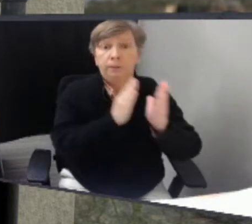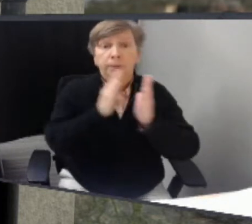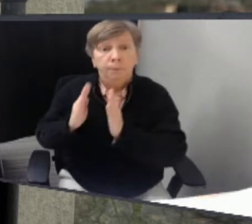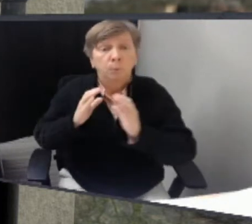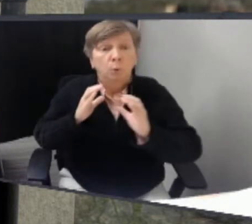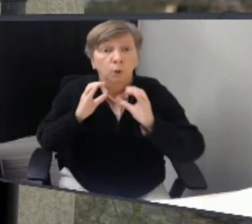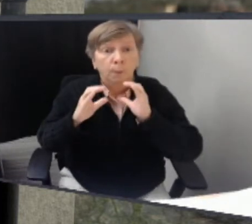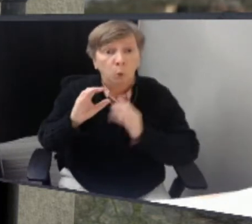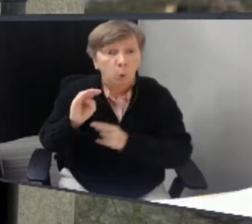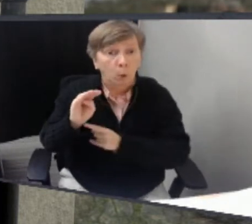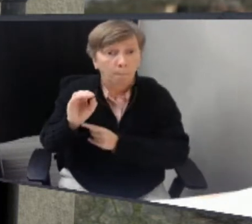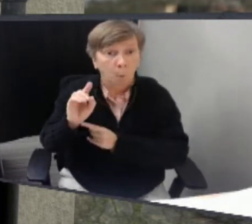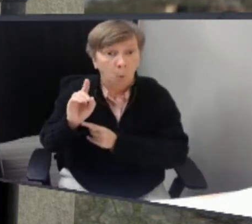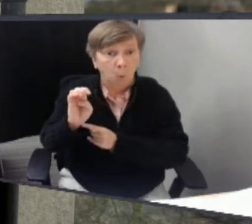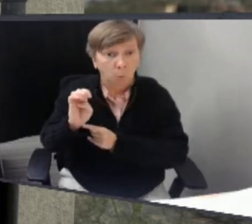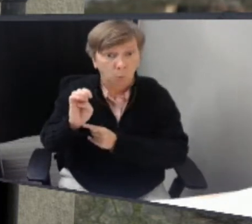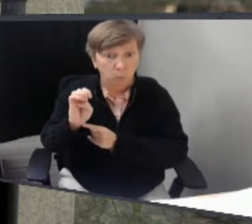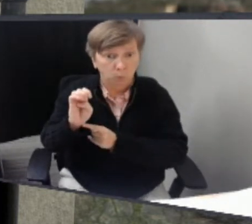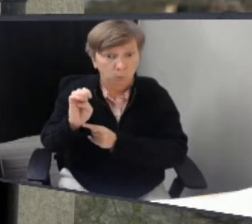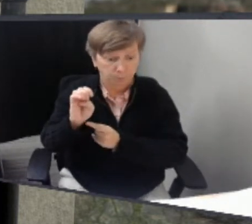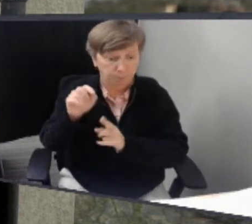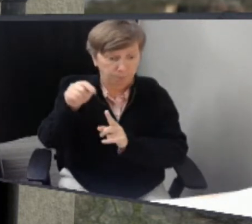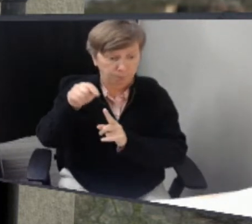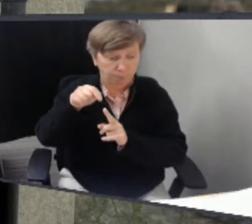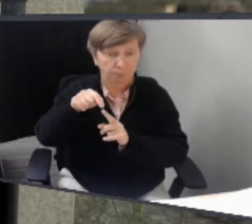diverse deaf student population on campus.